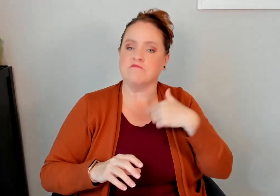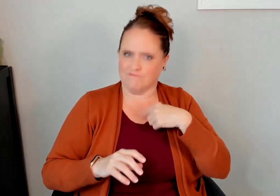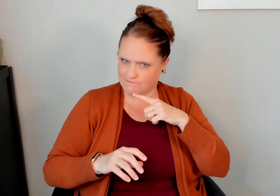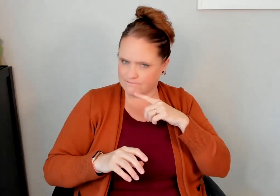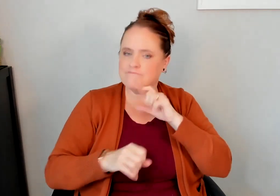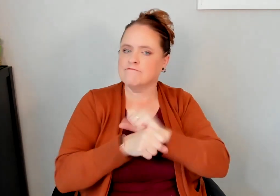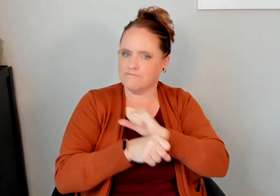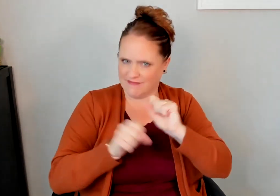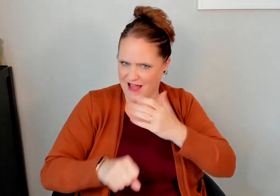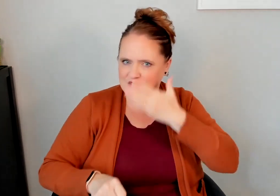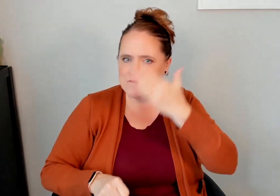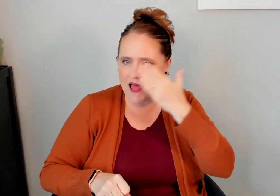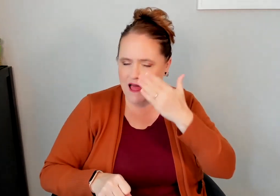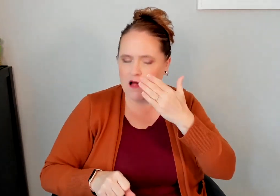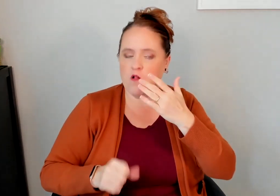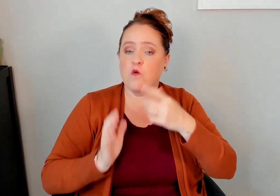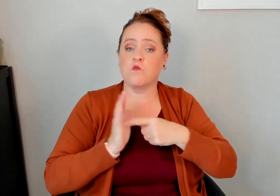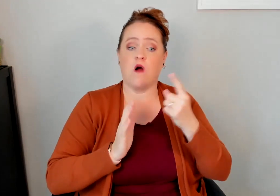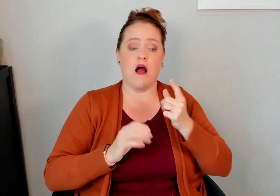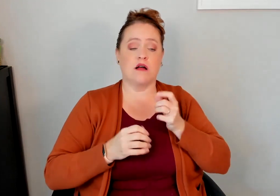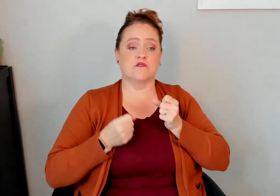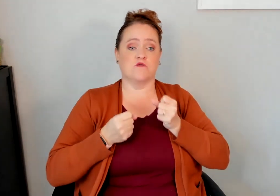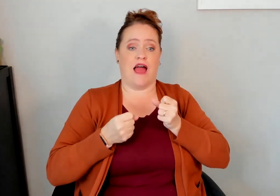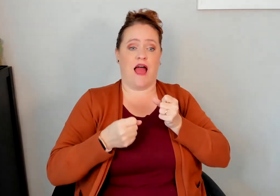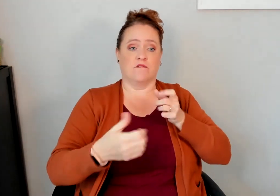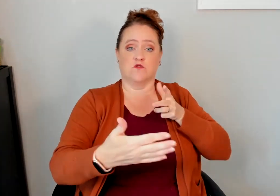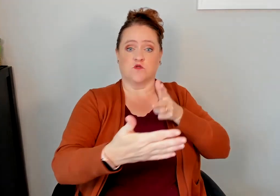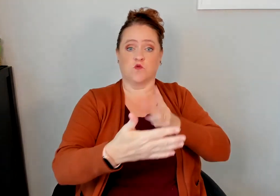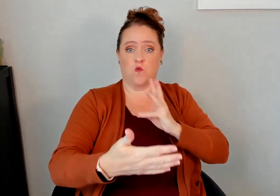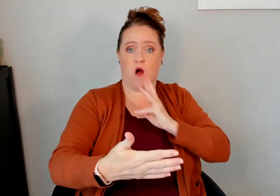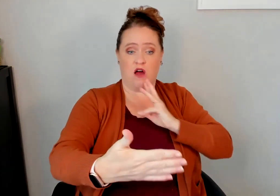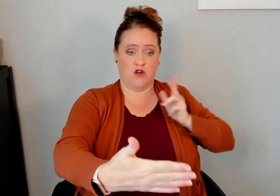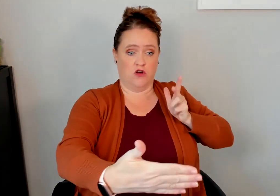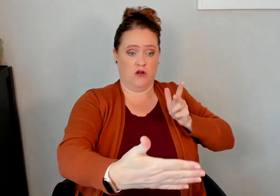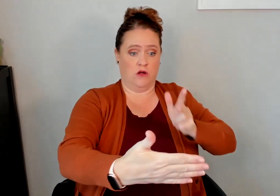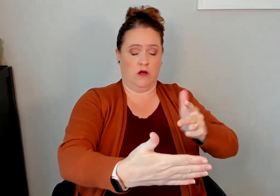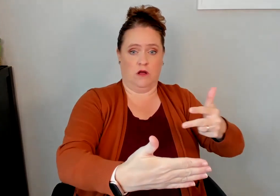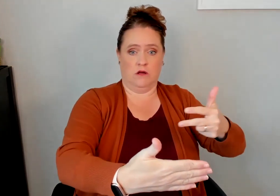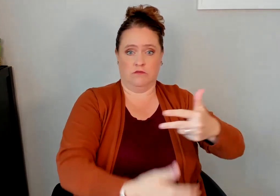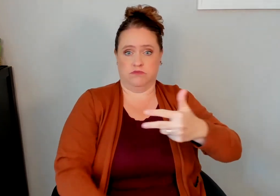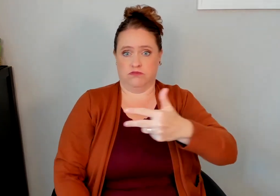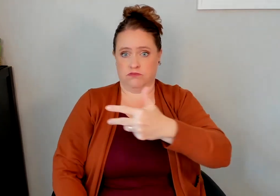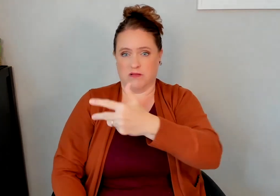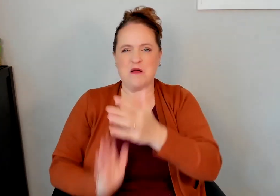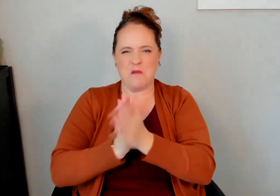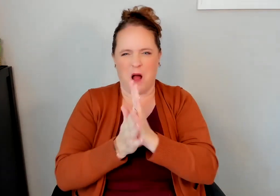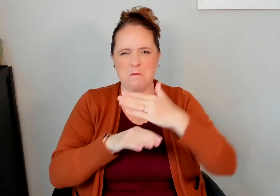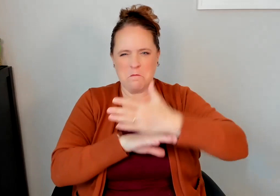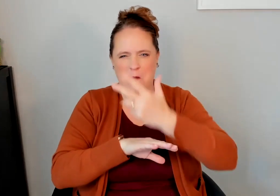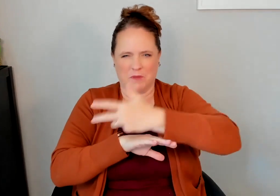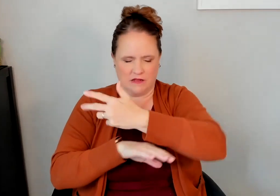you definitely can smell it you start to smell it once the on the ride he started driving parallel